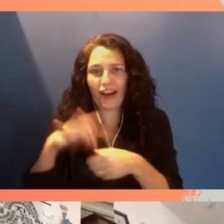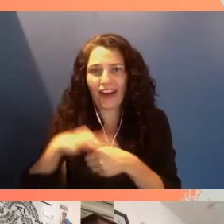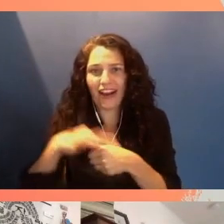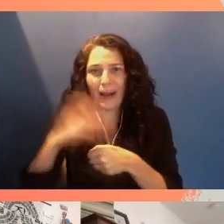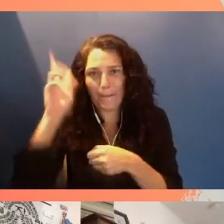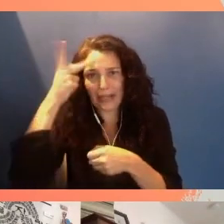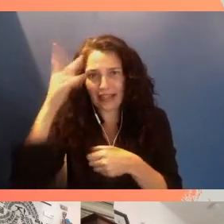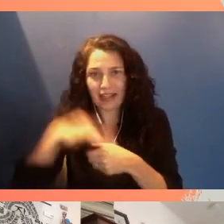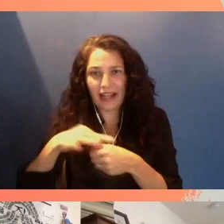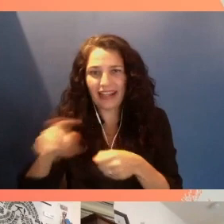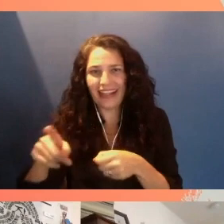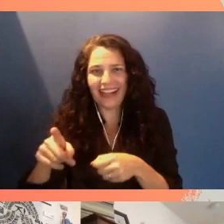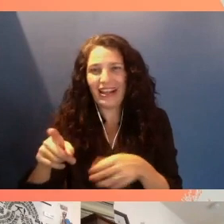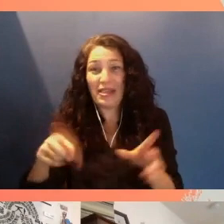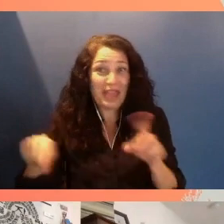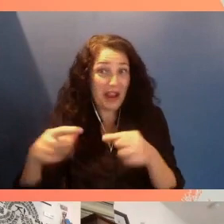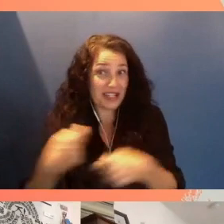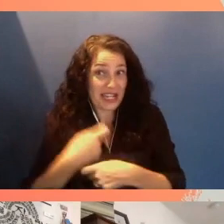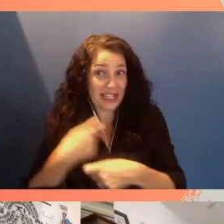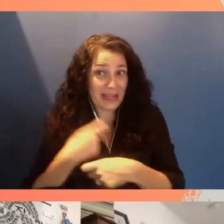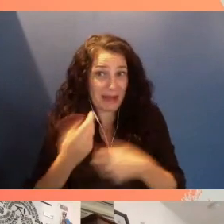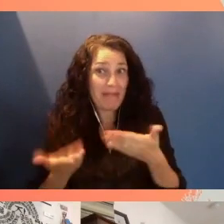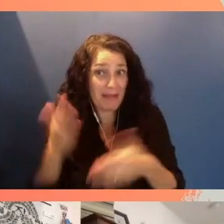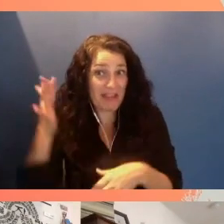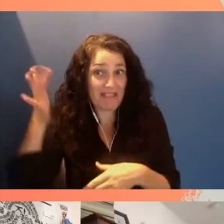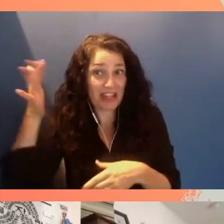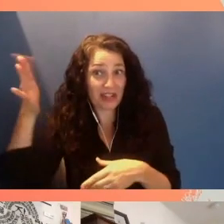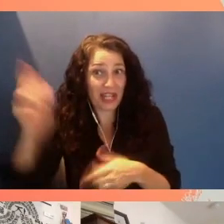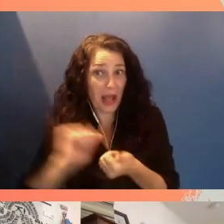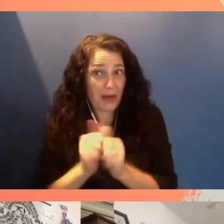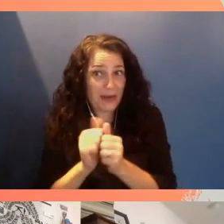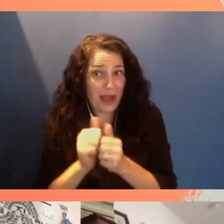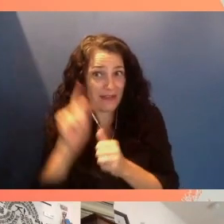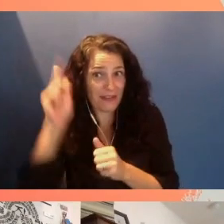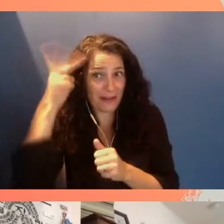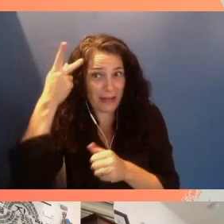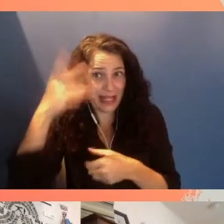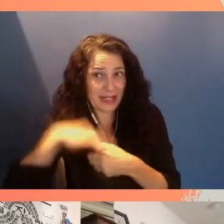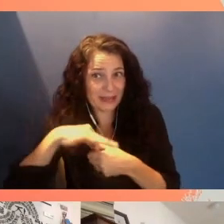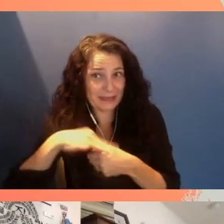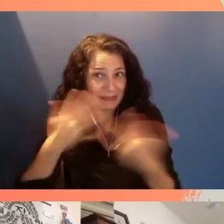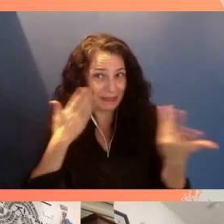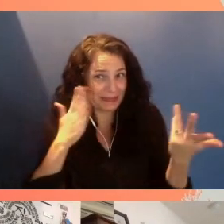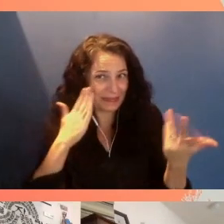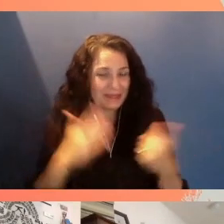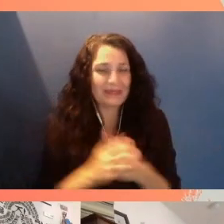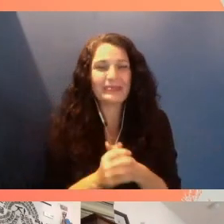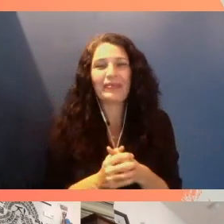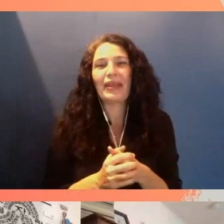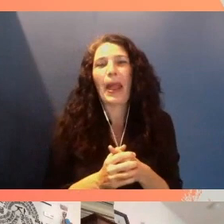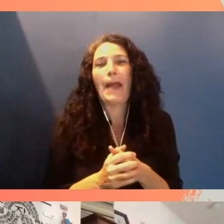but I don't have to be that specifically, right? But like the, when I show up,